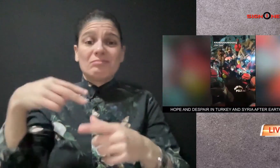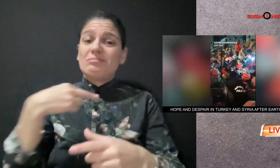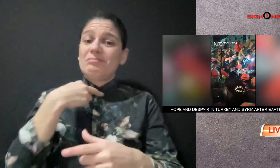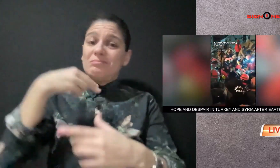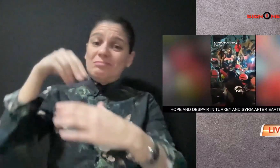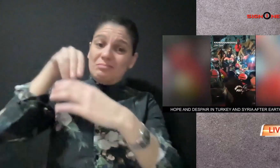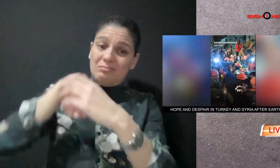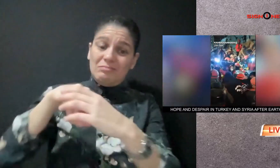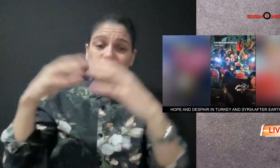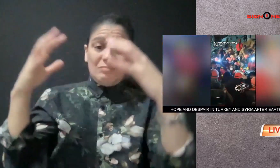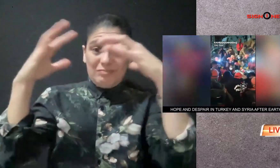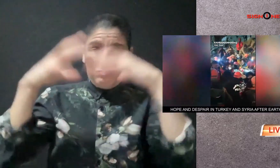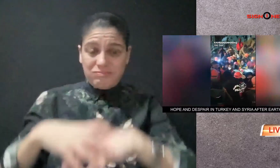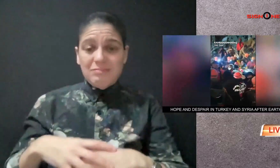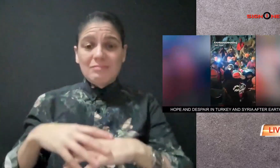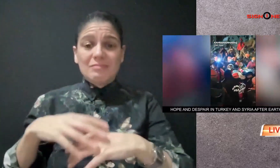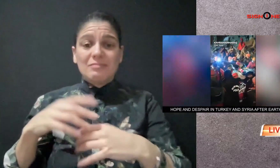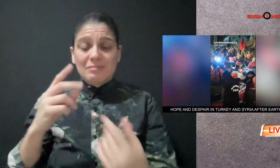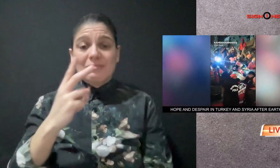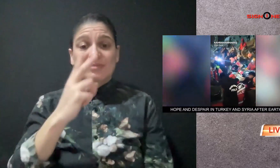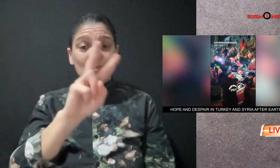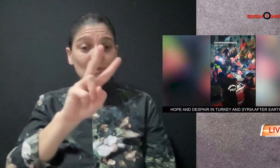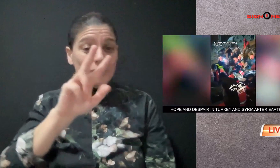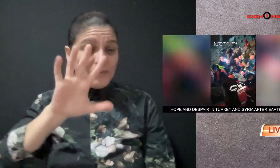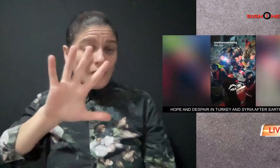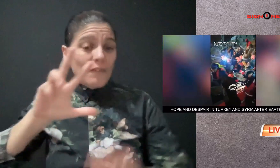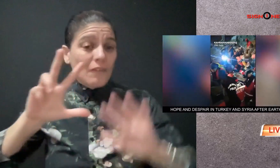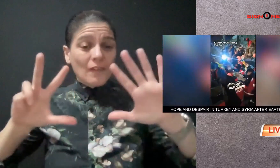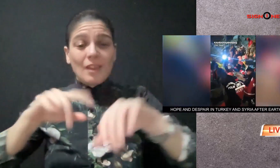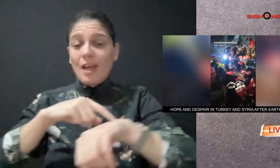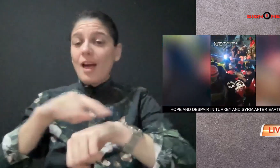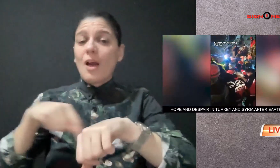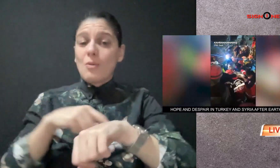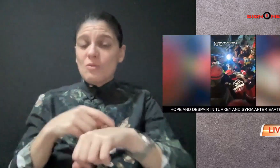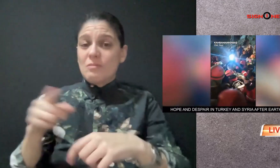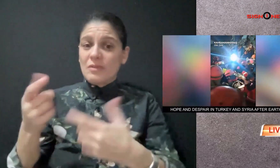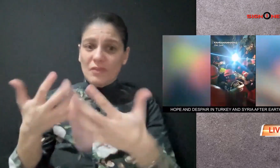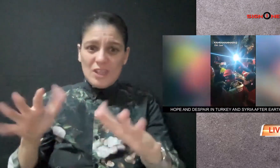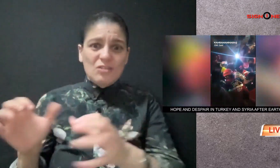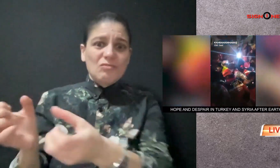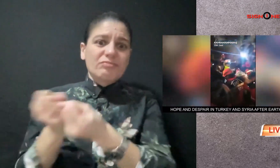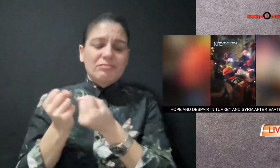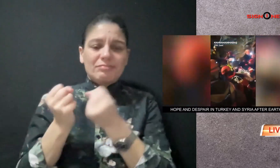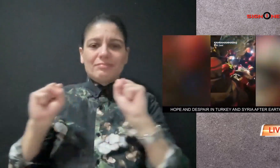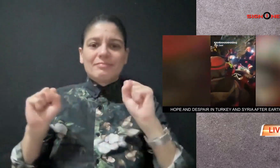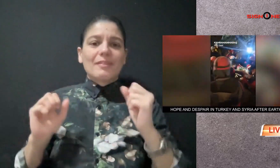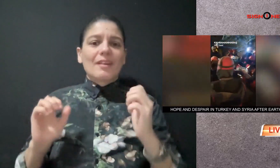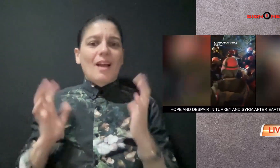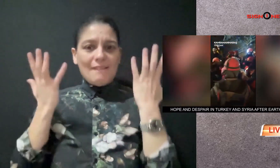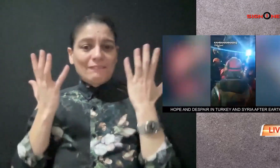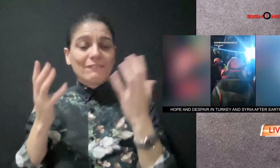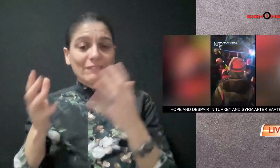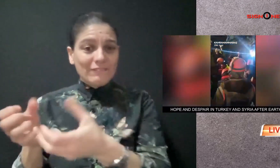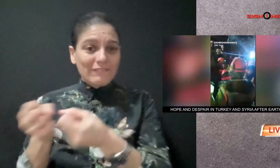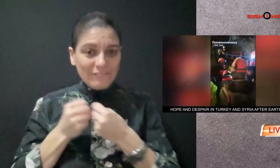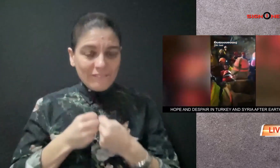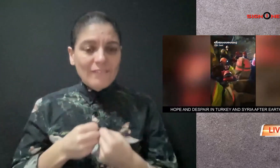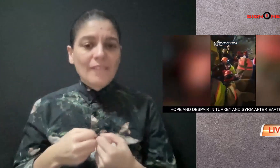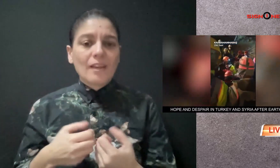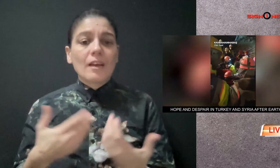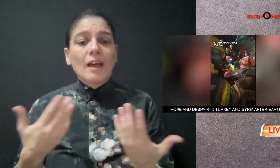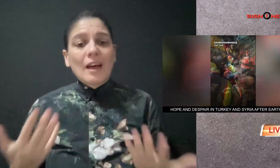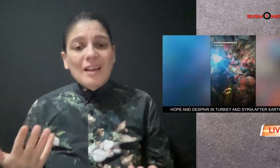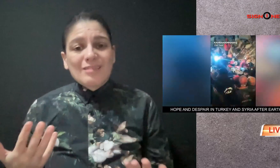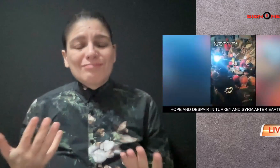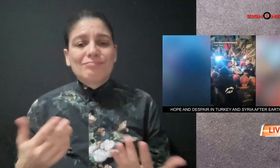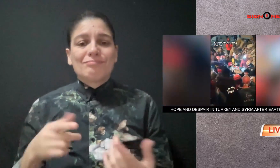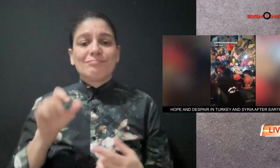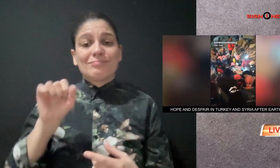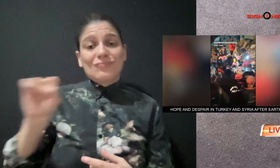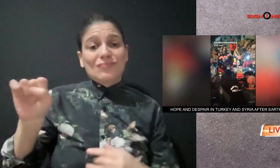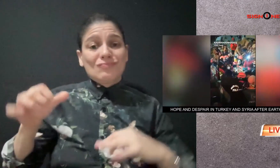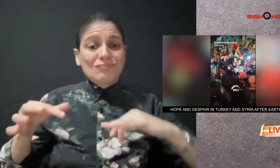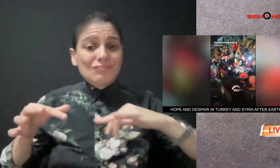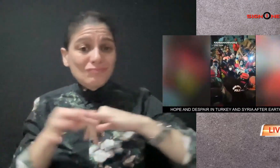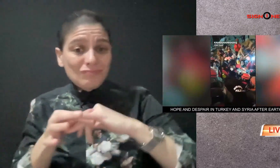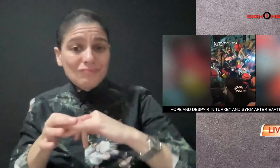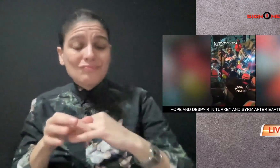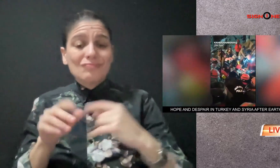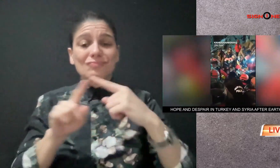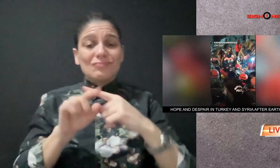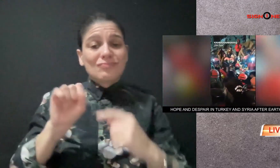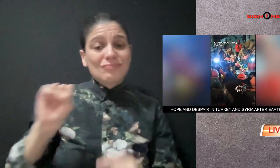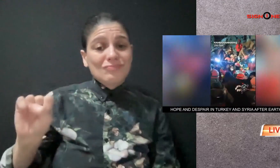in the rubble for 258 hours was rescued alive unfortunately the woman's husband and two